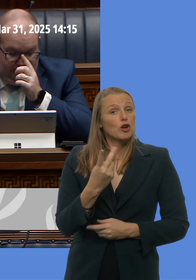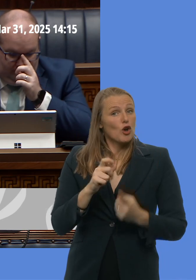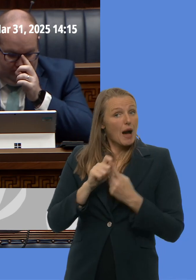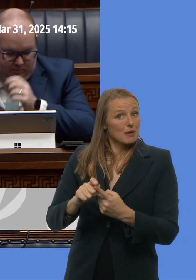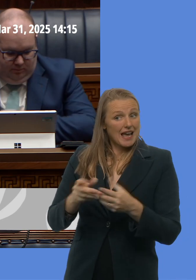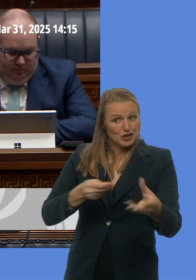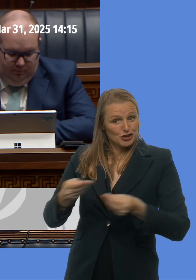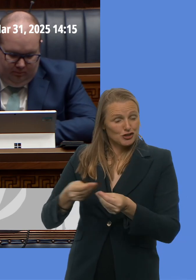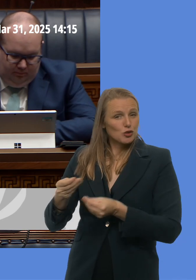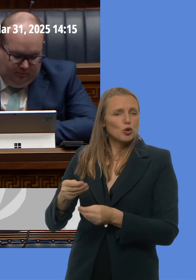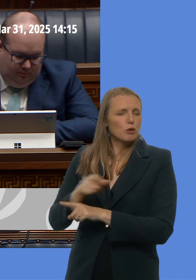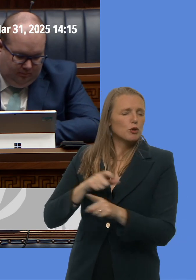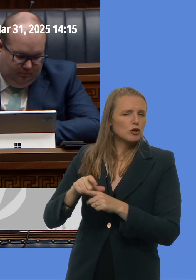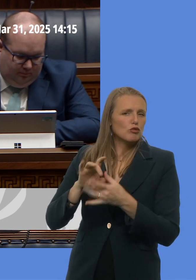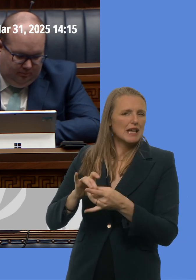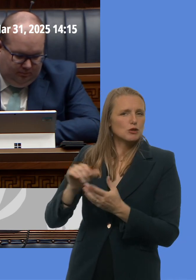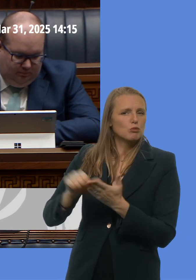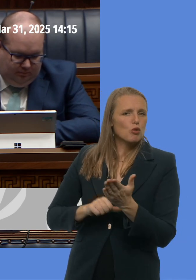the core funding programme for the 2020-25